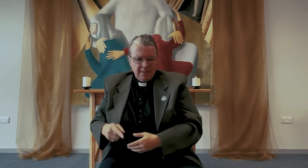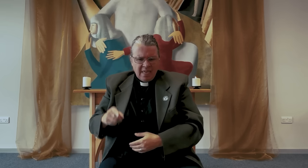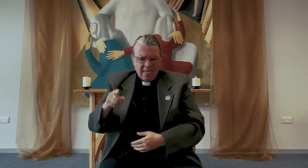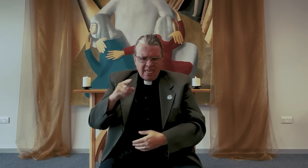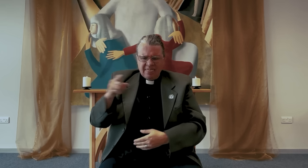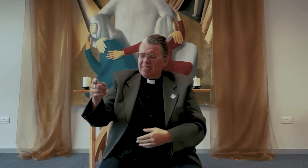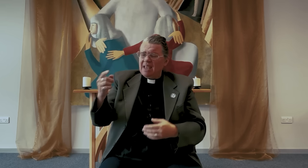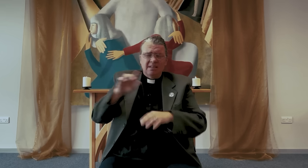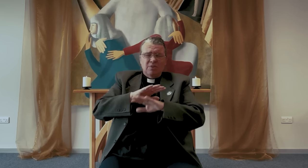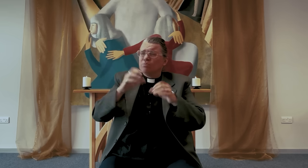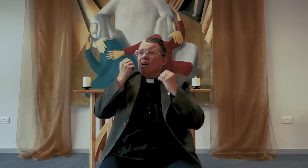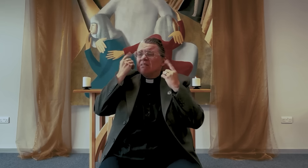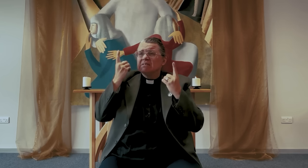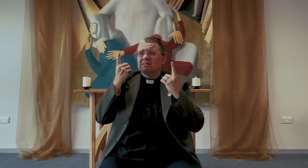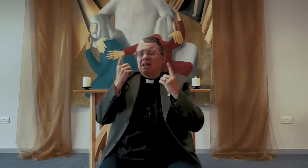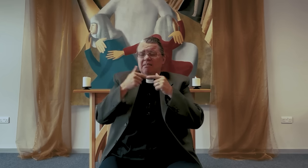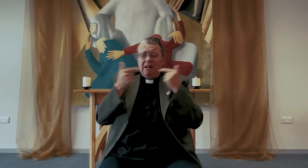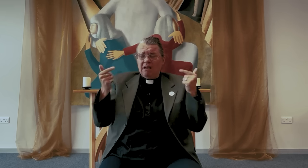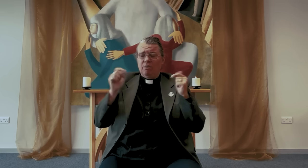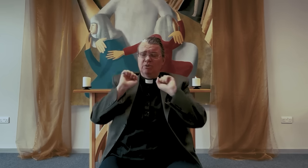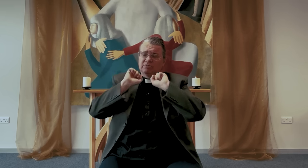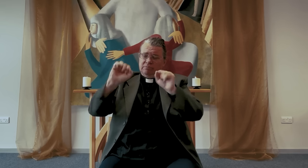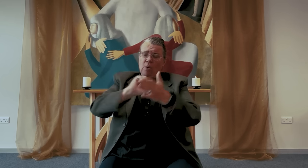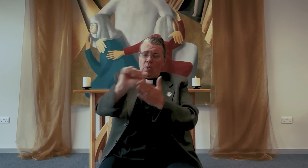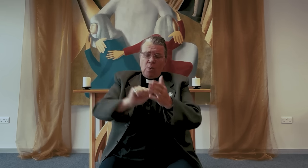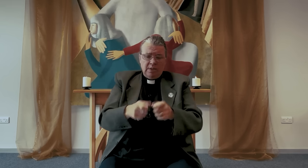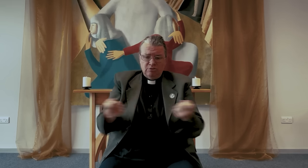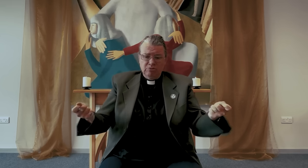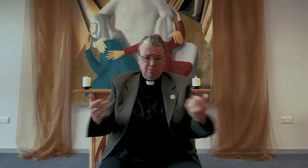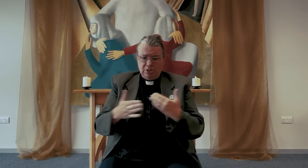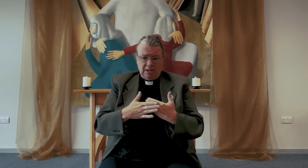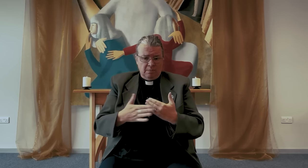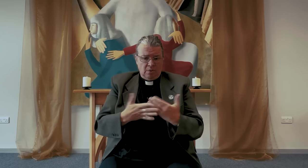They no longer understand the ancient language of their Holy Scriptures.